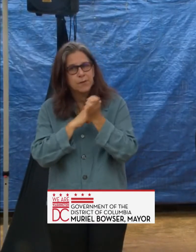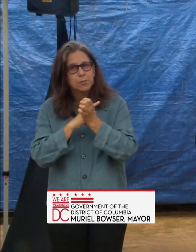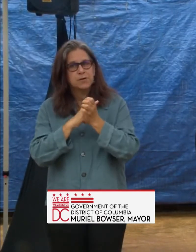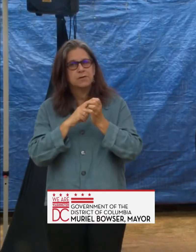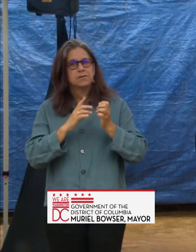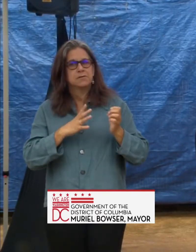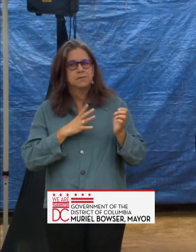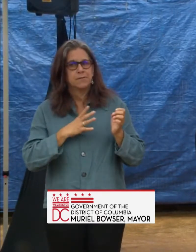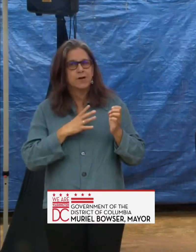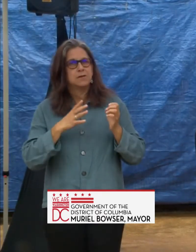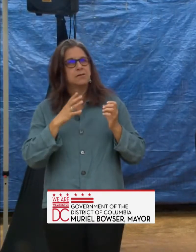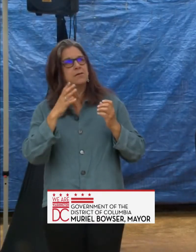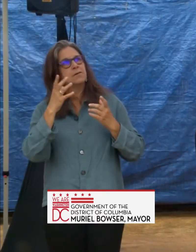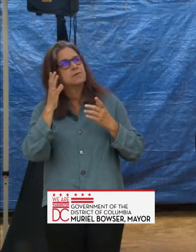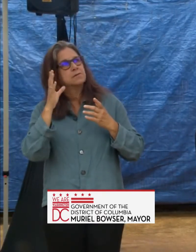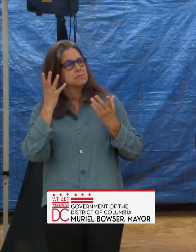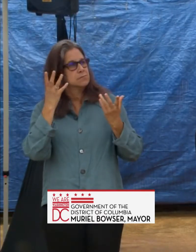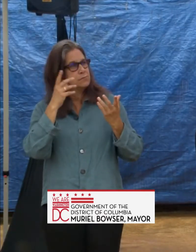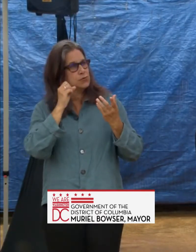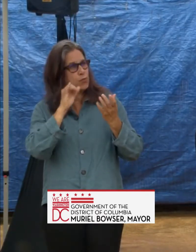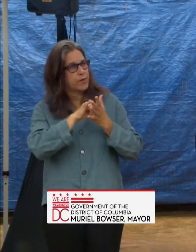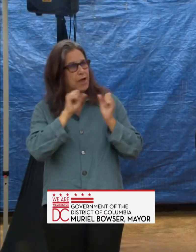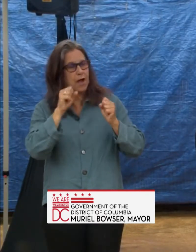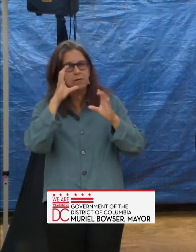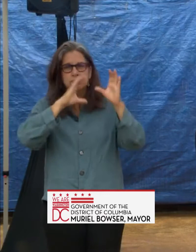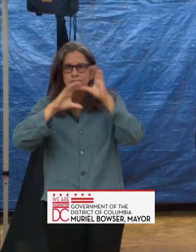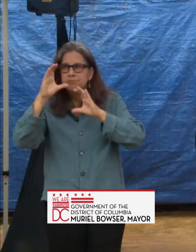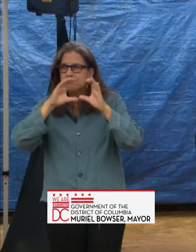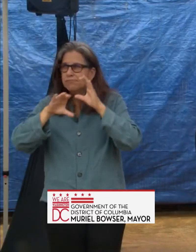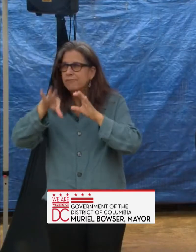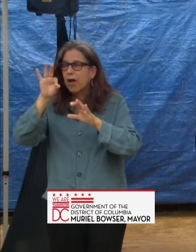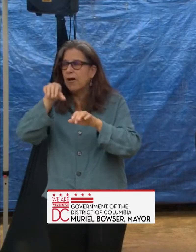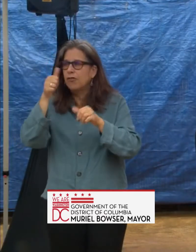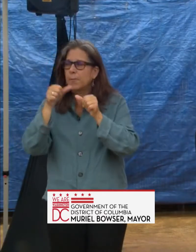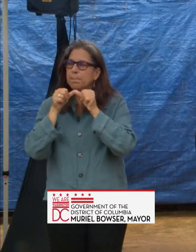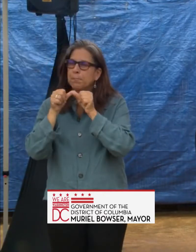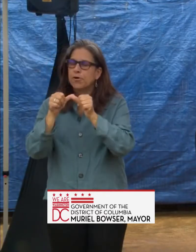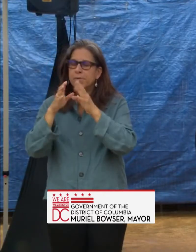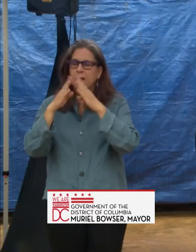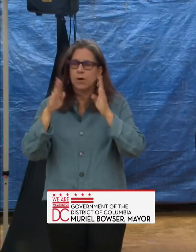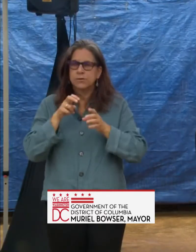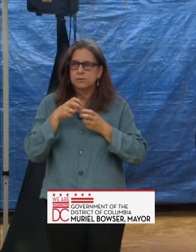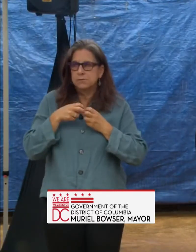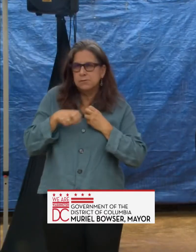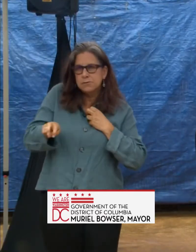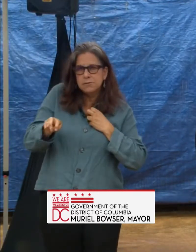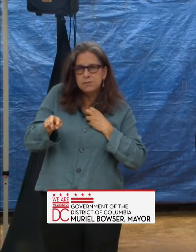WE ARE SO THANKFUL TO SO MANY OF YOU WHO HAVE BEEN WITH US EVERY STEP OF THE WAY.